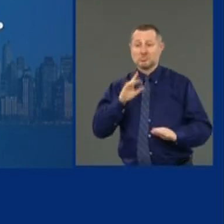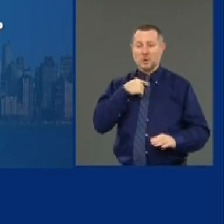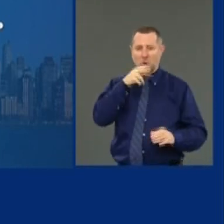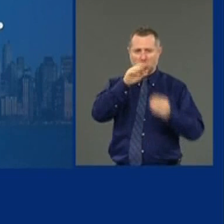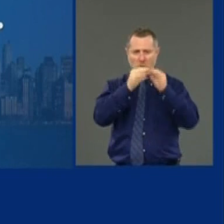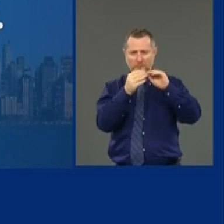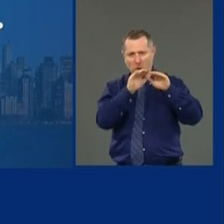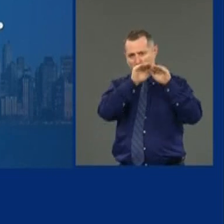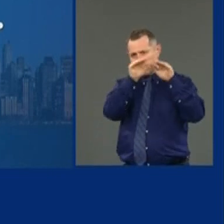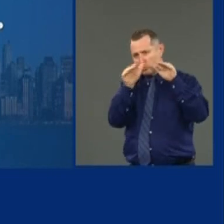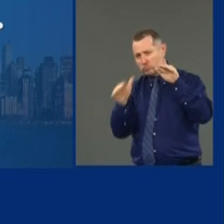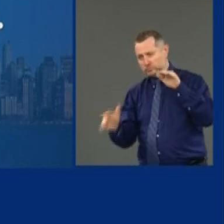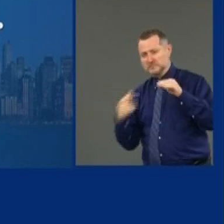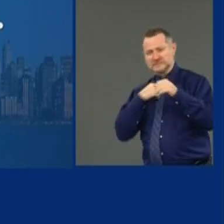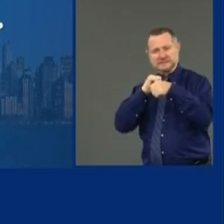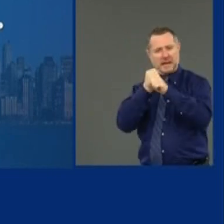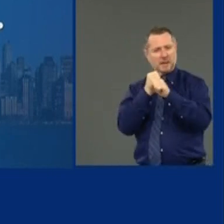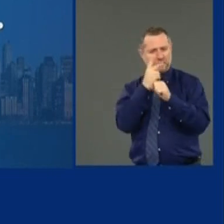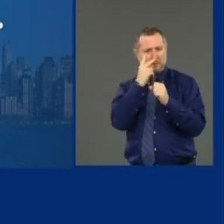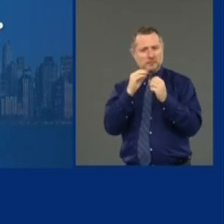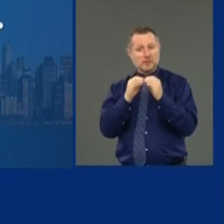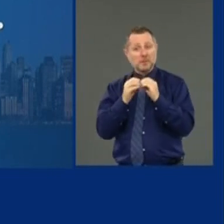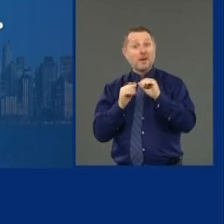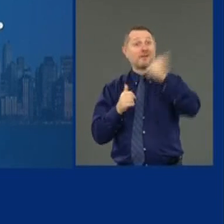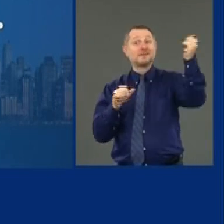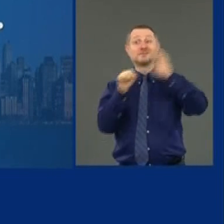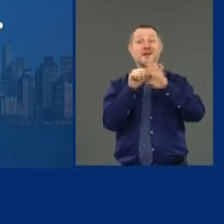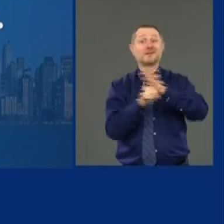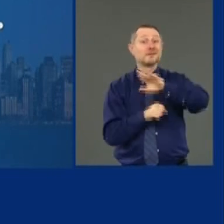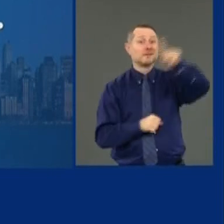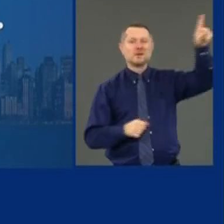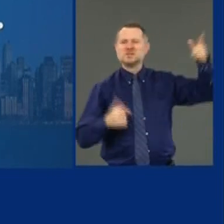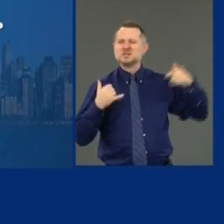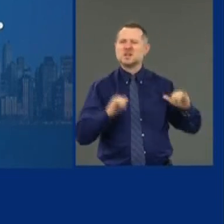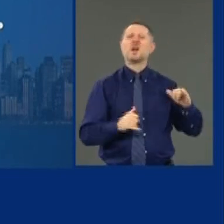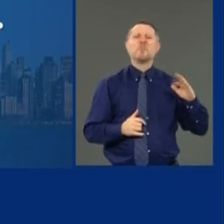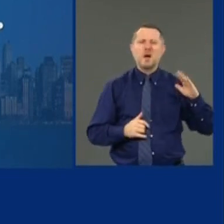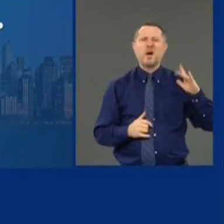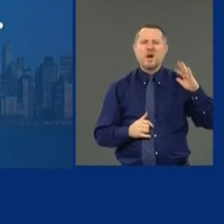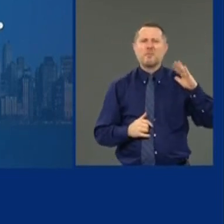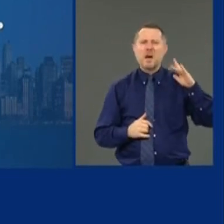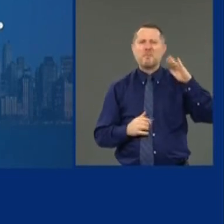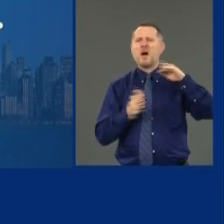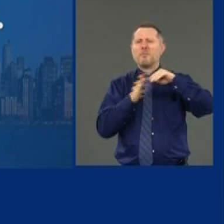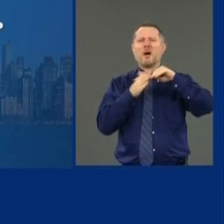TO REOPEN AS THE SMARTEST. IF YOU LOOK AT THE CURVE IN NEW YORK RIGHT NOW, YOU SEE THE CURVE IS GOING DOWN.